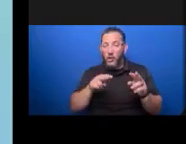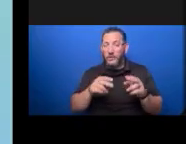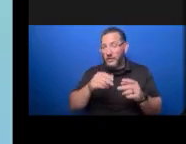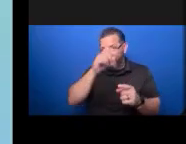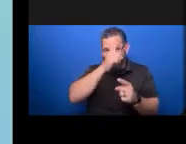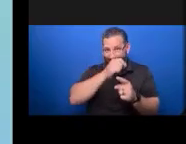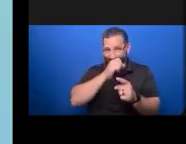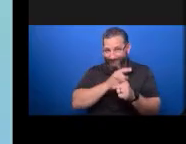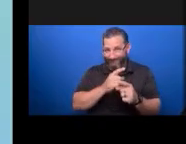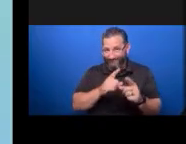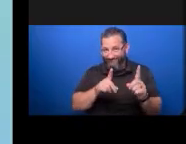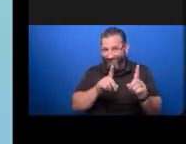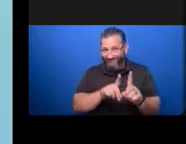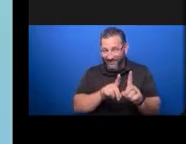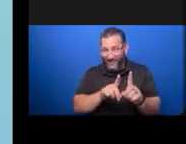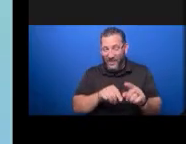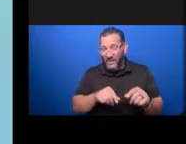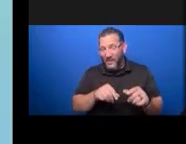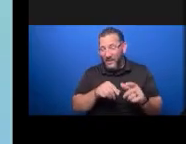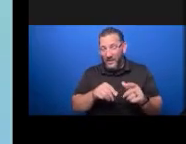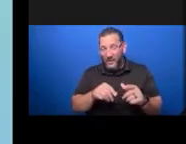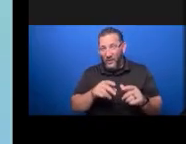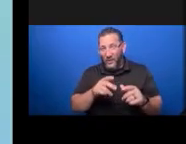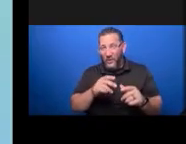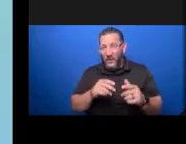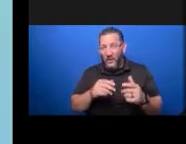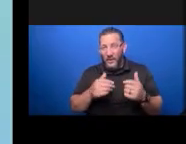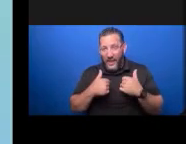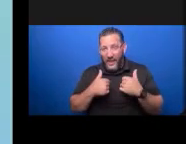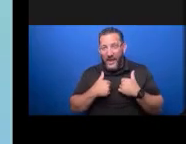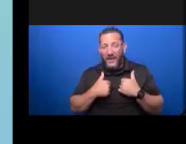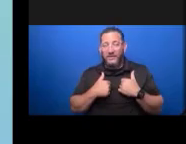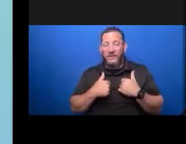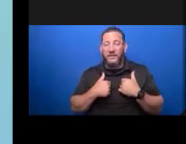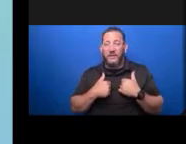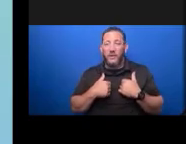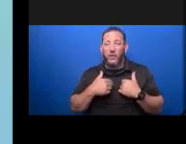those who already so the sibling had an older sibling had been